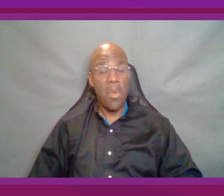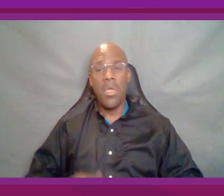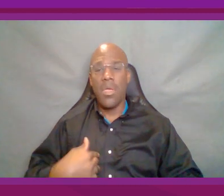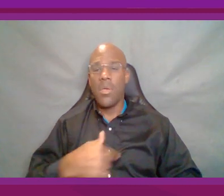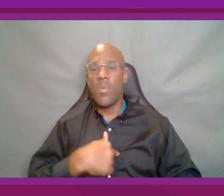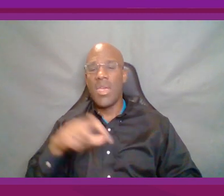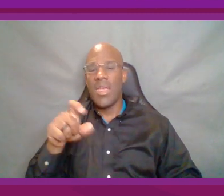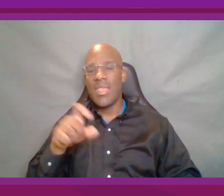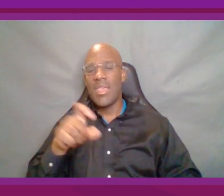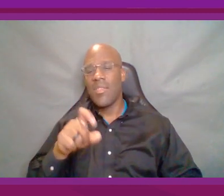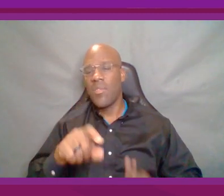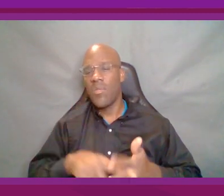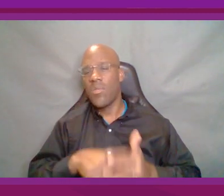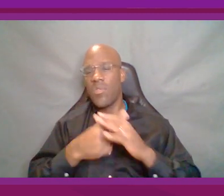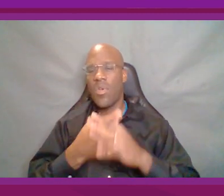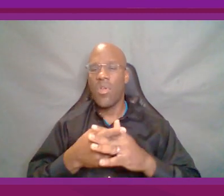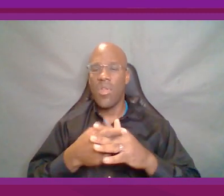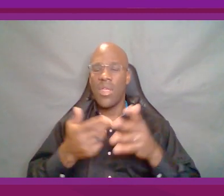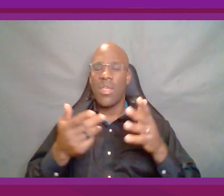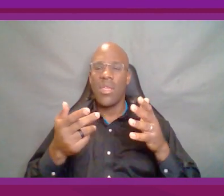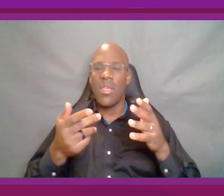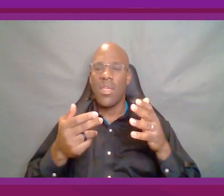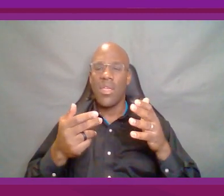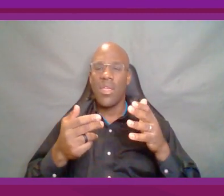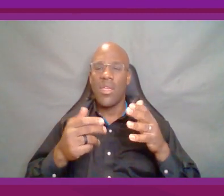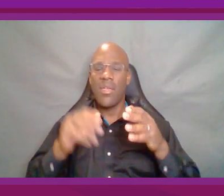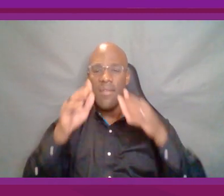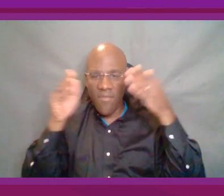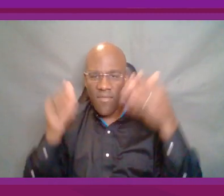at a remote work more like an assistive technology